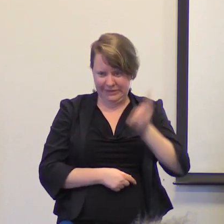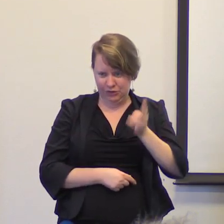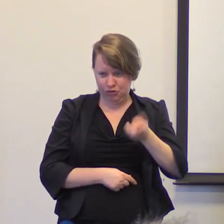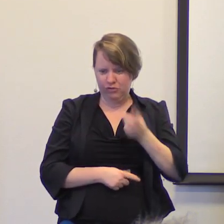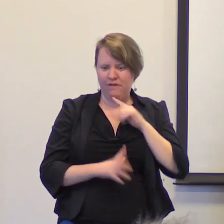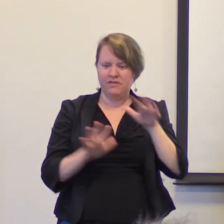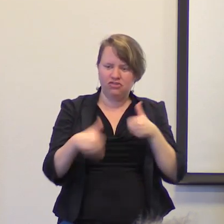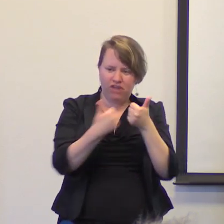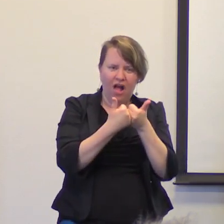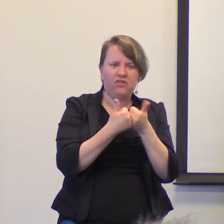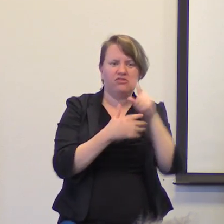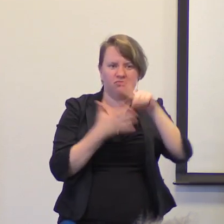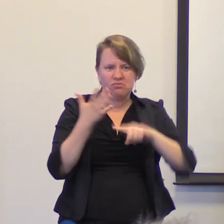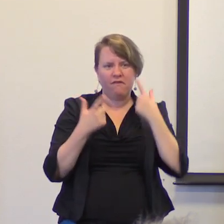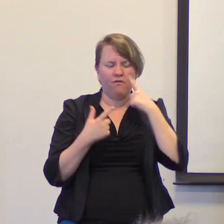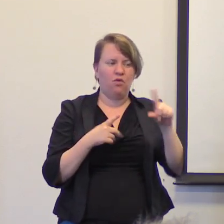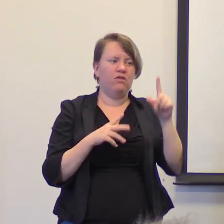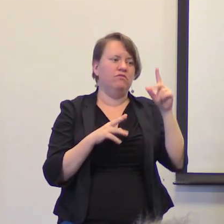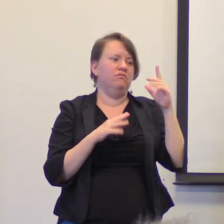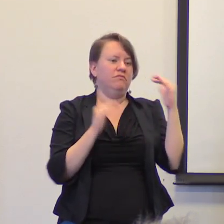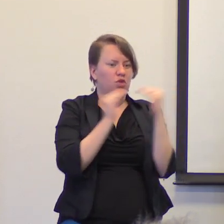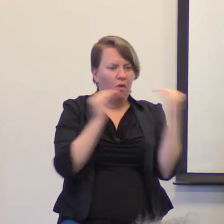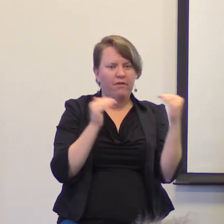we've had with respect to equality and justice as well as freedom.